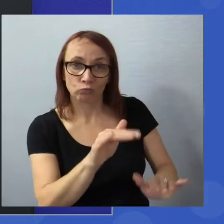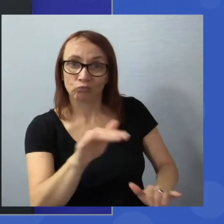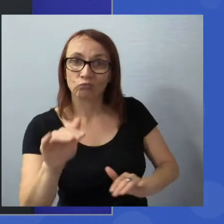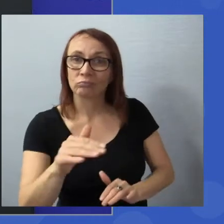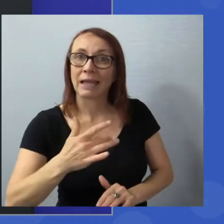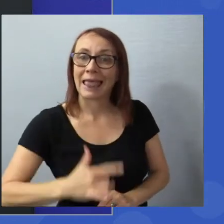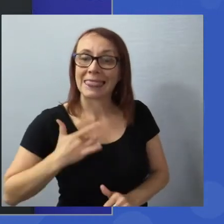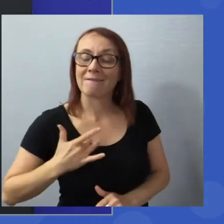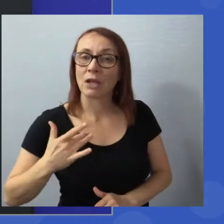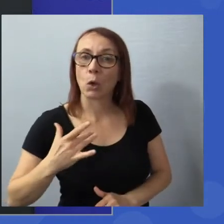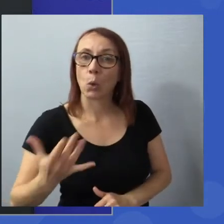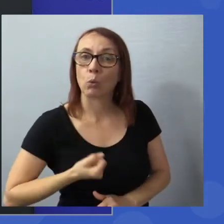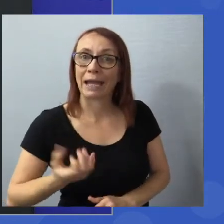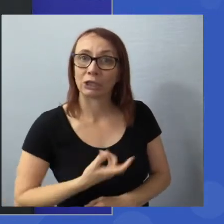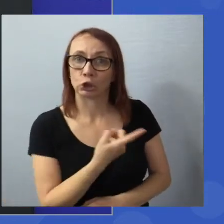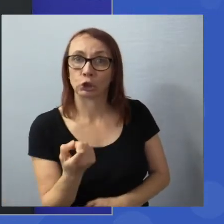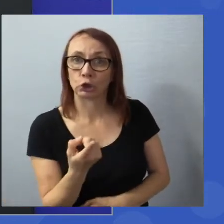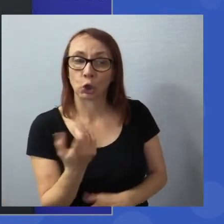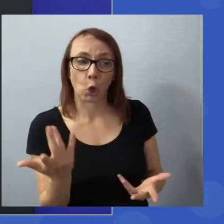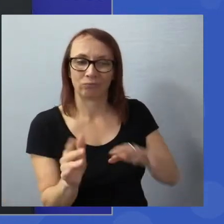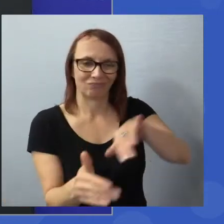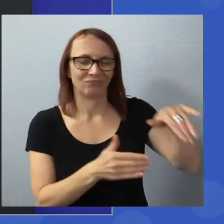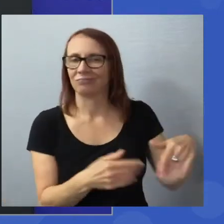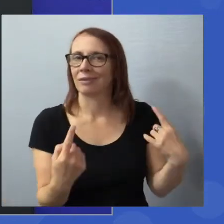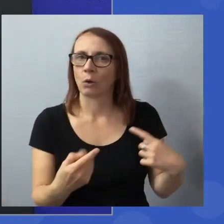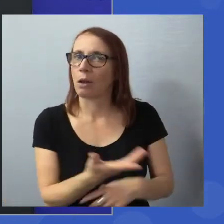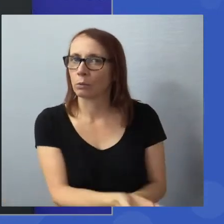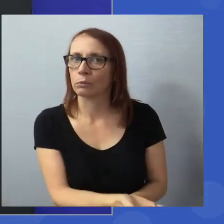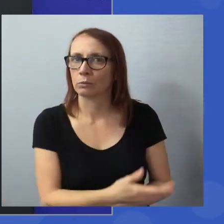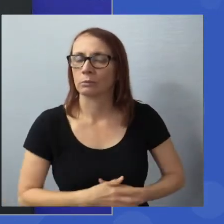living wage otherwise we'll look for those services elsewhere okay so there